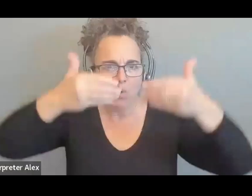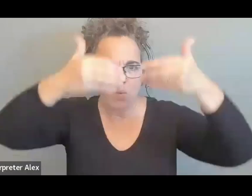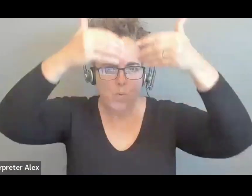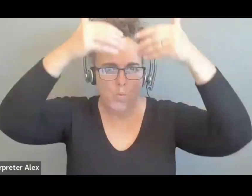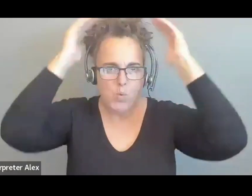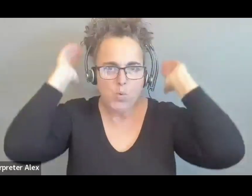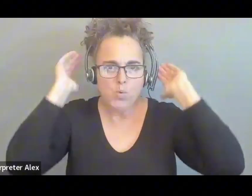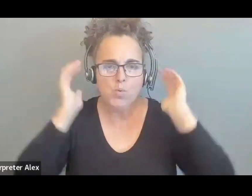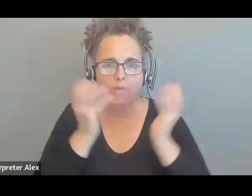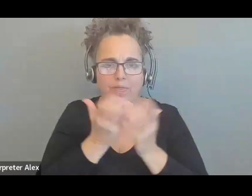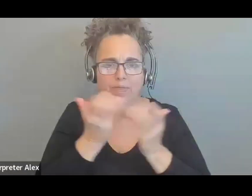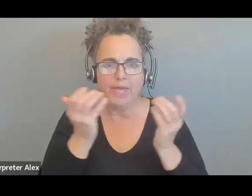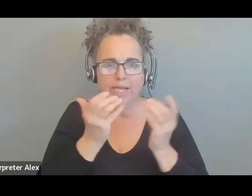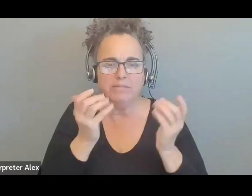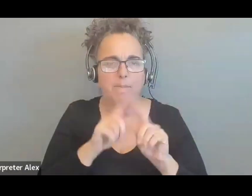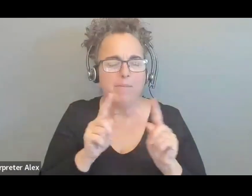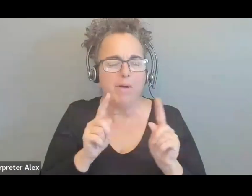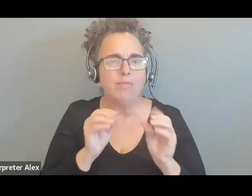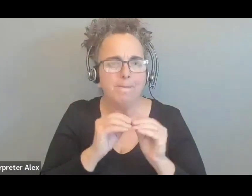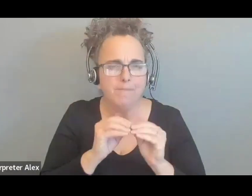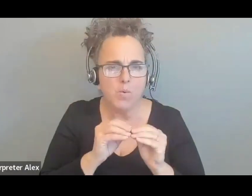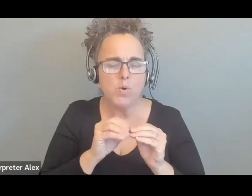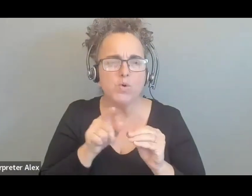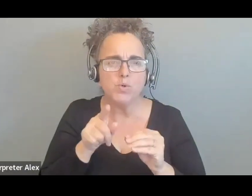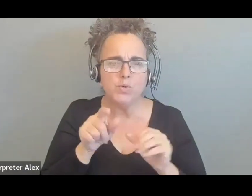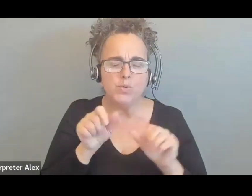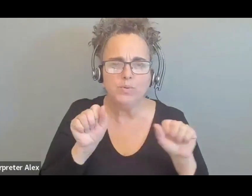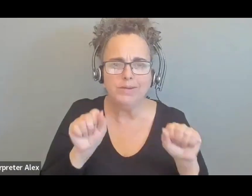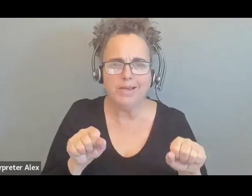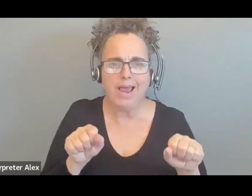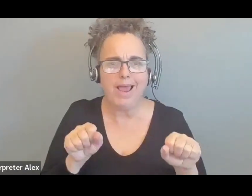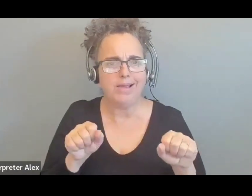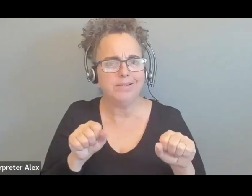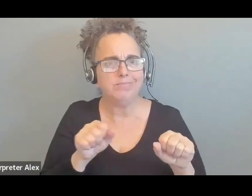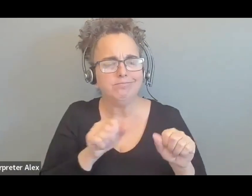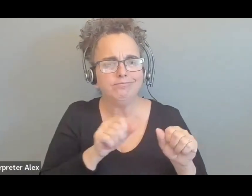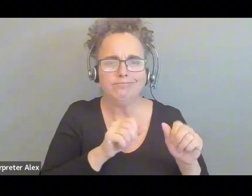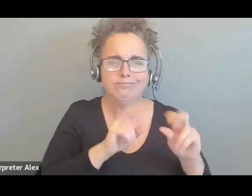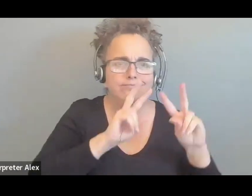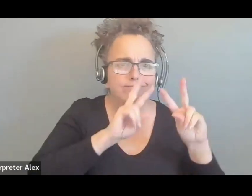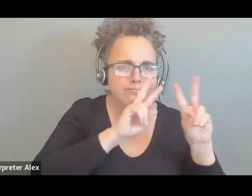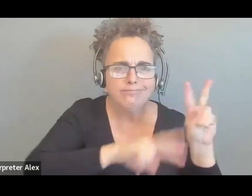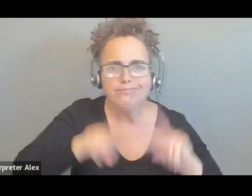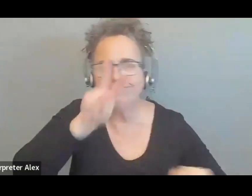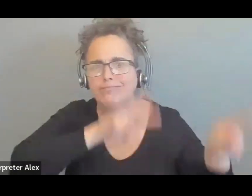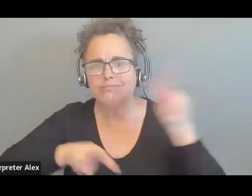So the more you can kind of pour in your neighborhood and your community I think is really critical